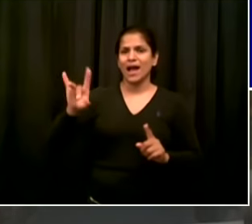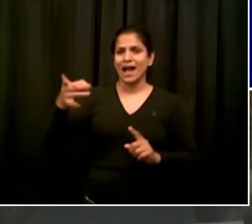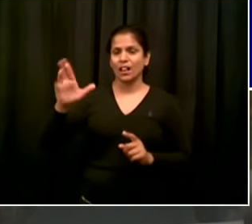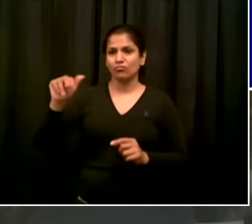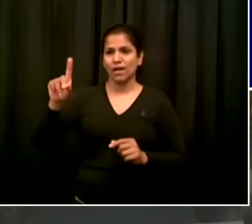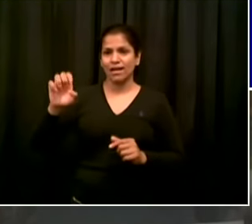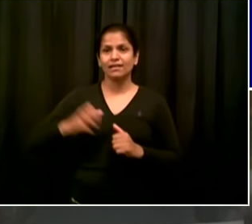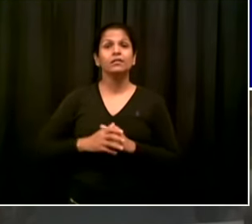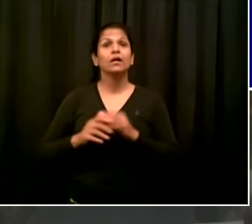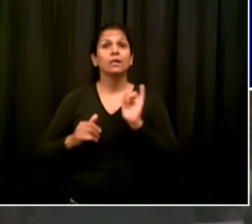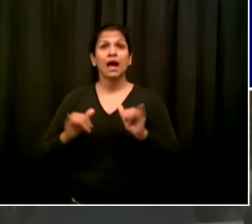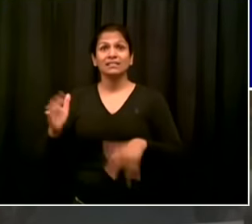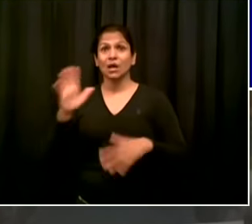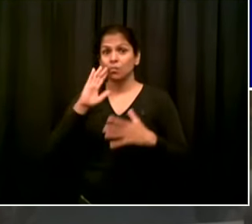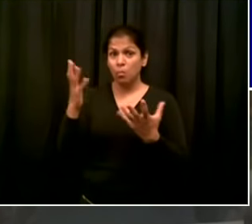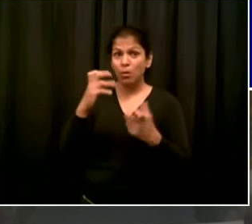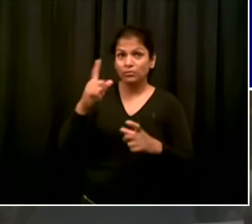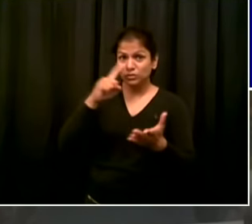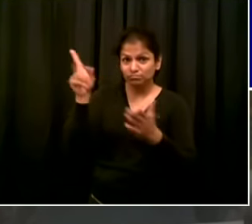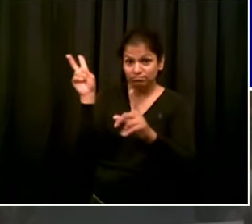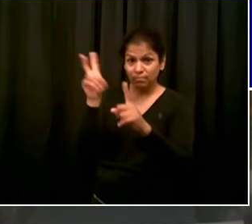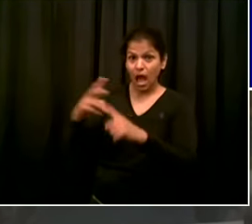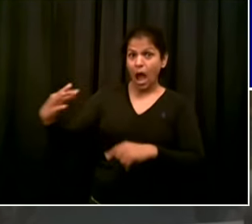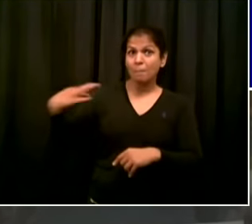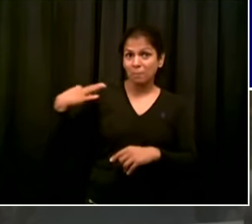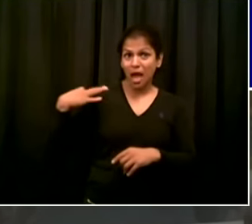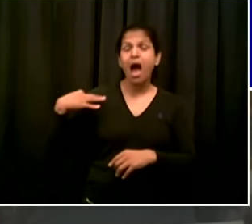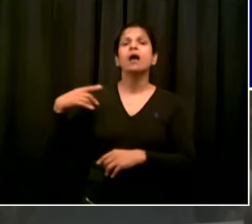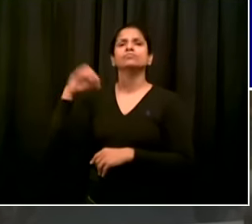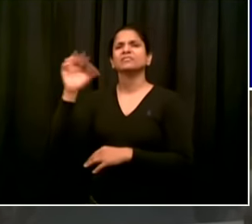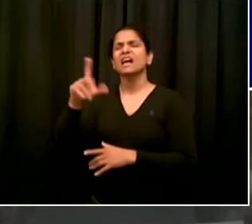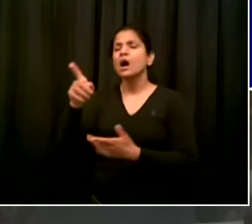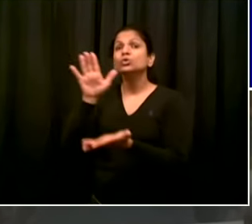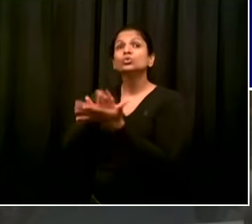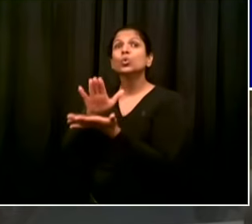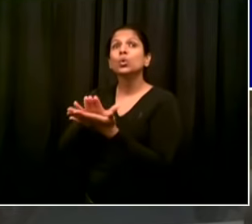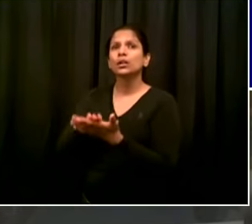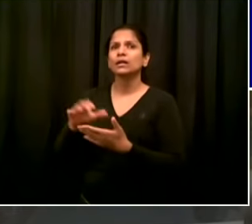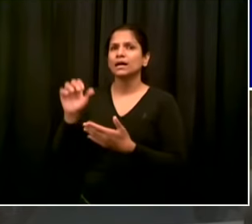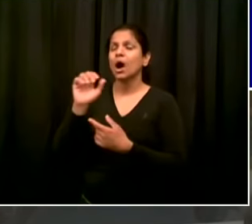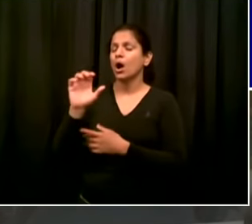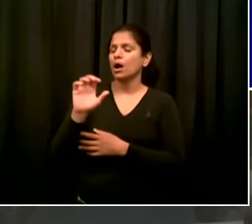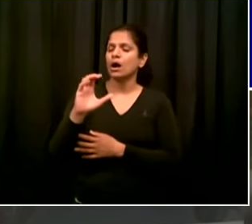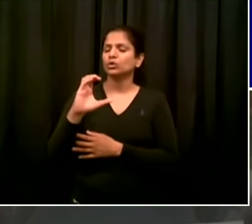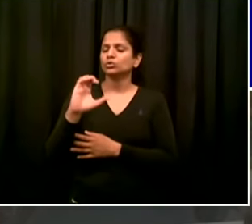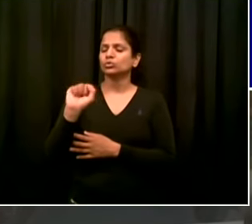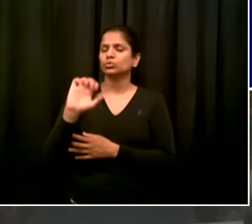TH NEMEED ALL OF THE SUPPORT THAT WE CAN GIVE HETM . I WANTED TO TALK